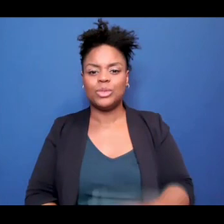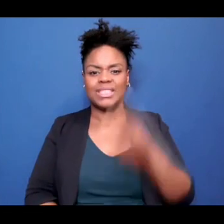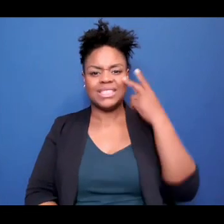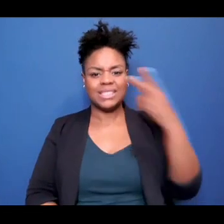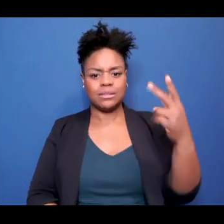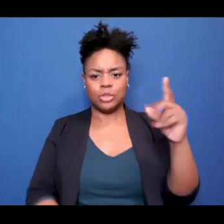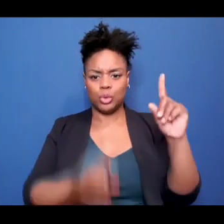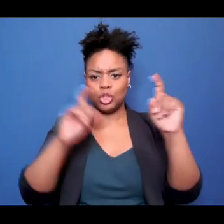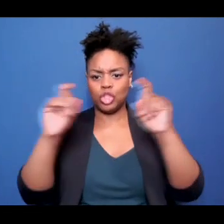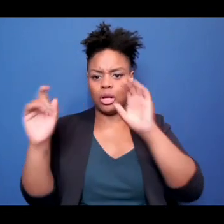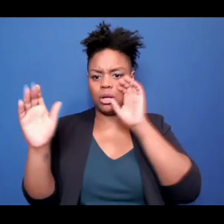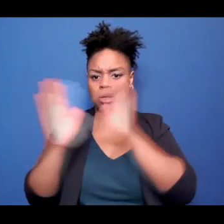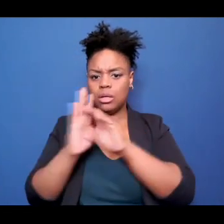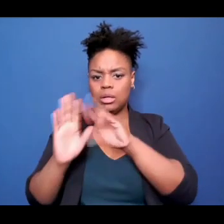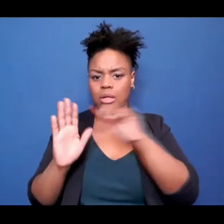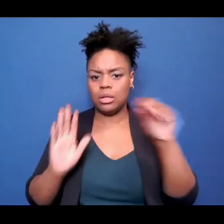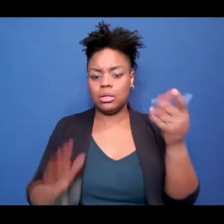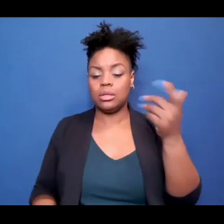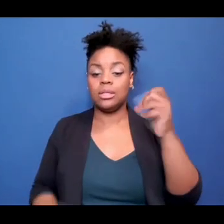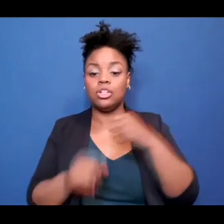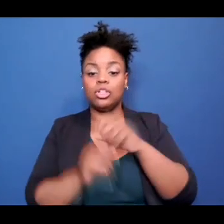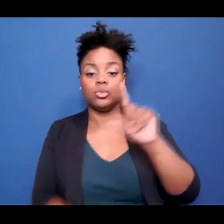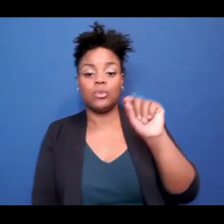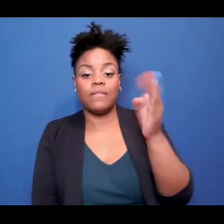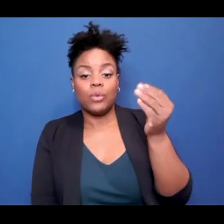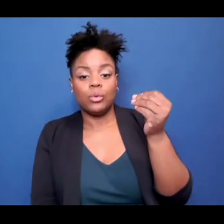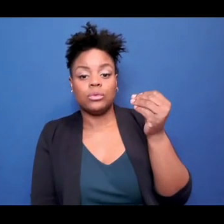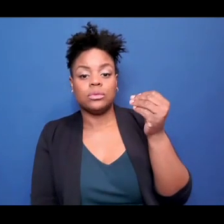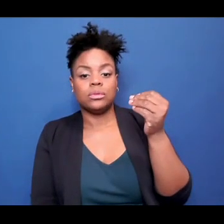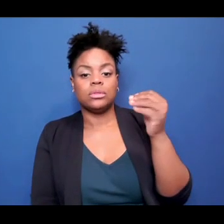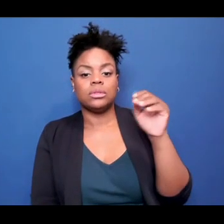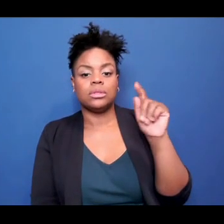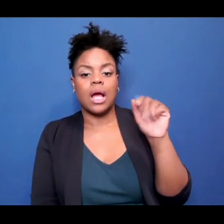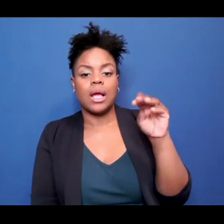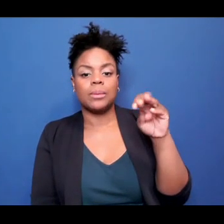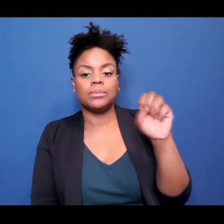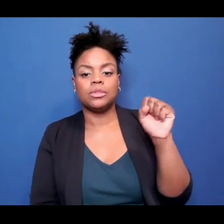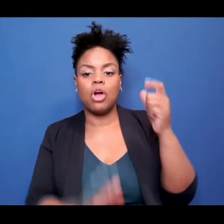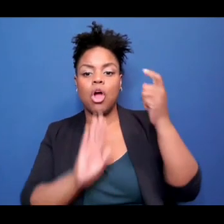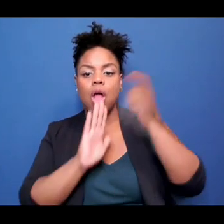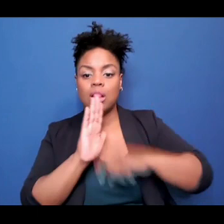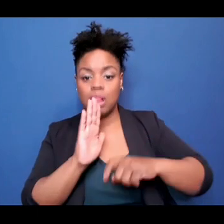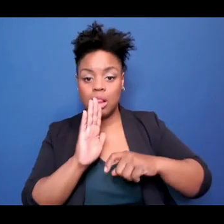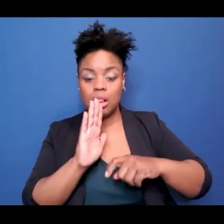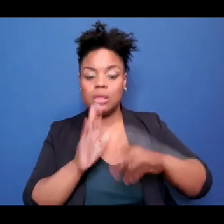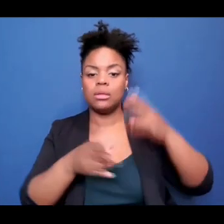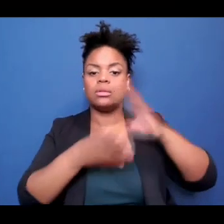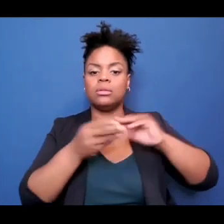SO IN THAT POINT, THESE ARE SCREEN SHOTS FROM 2014 NEW YORK TIMES ARTICLE TITLED YOU PROBABLY DON'T WANT TO LOOK IN